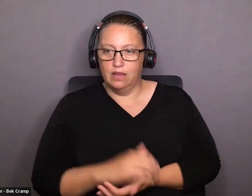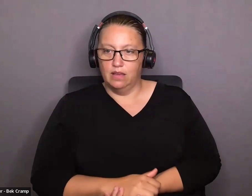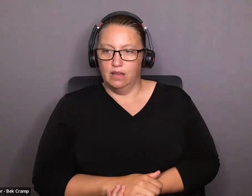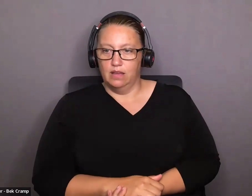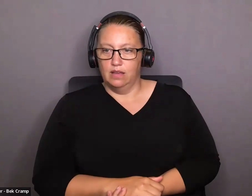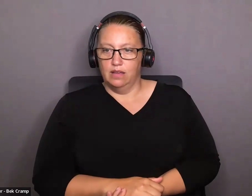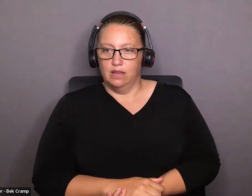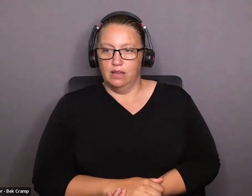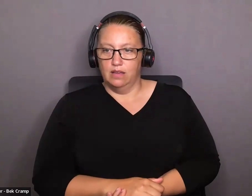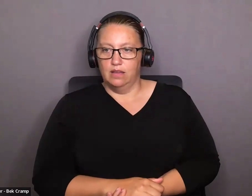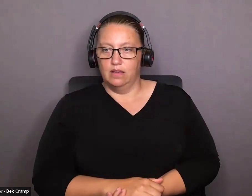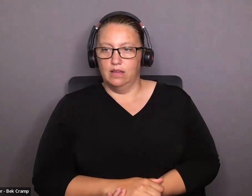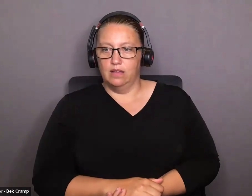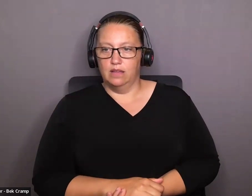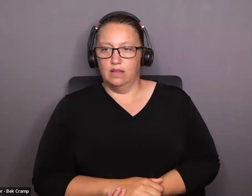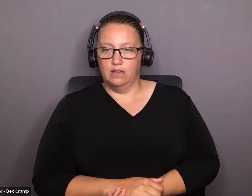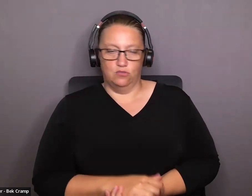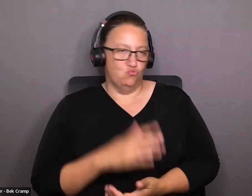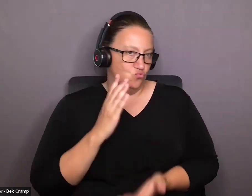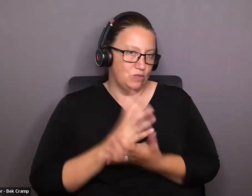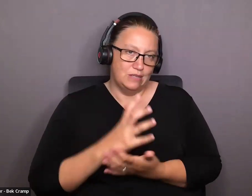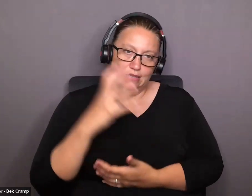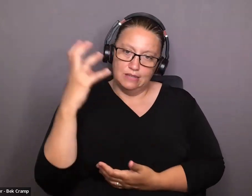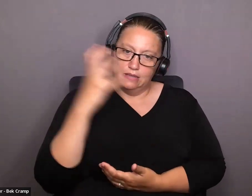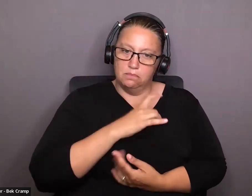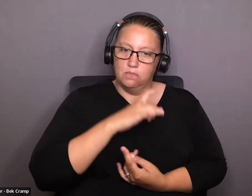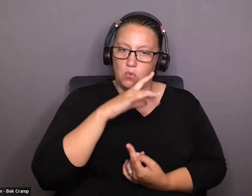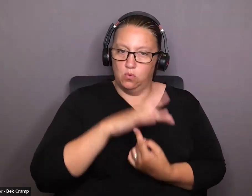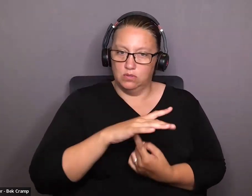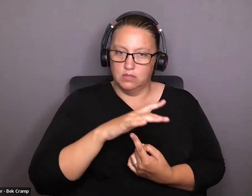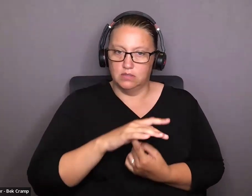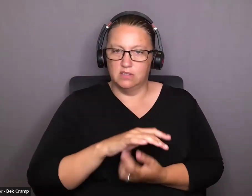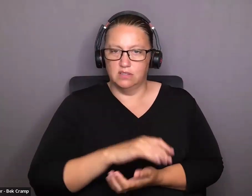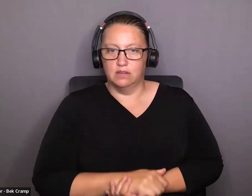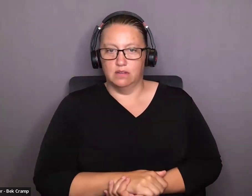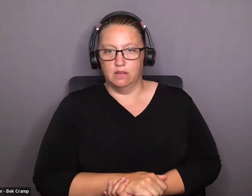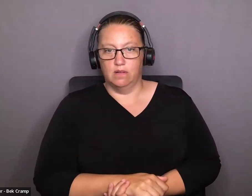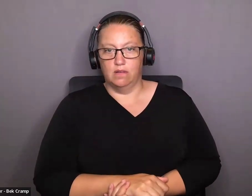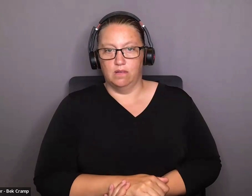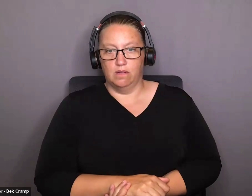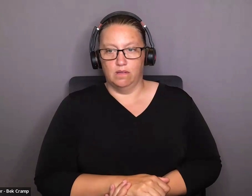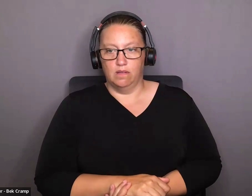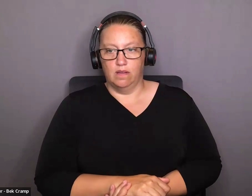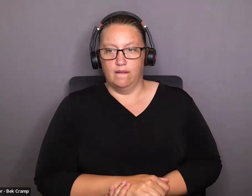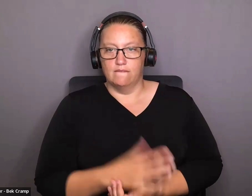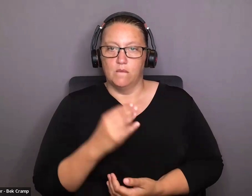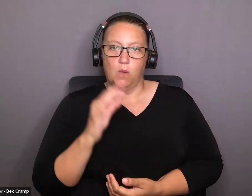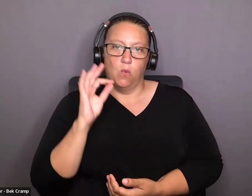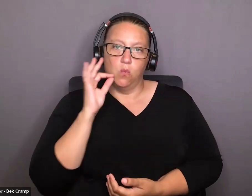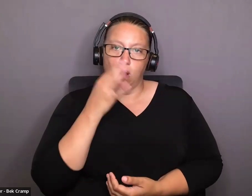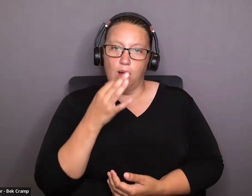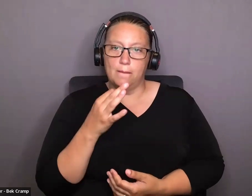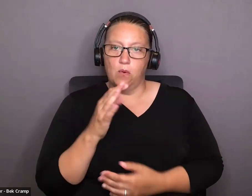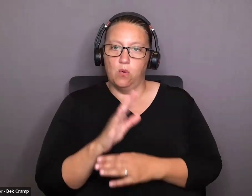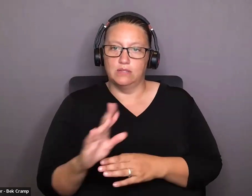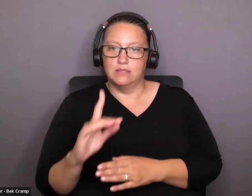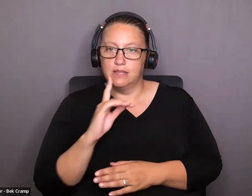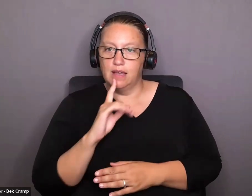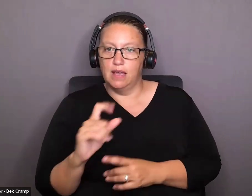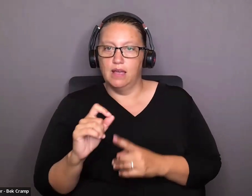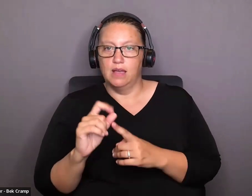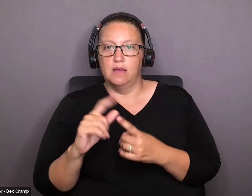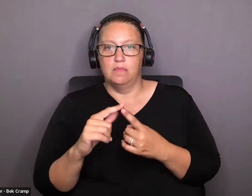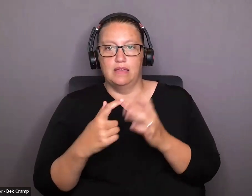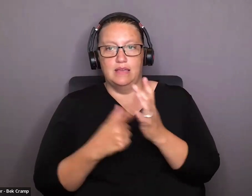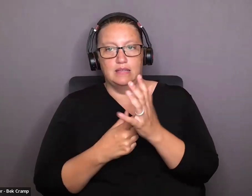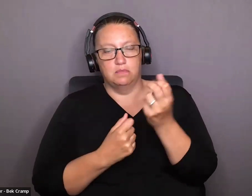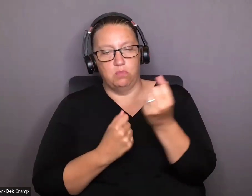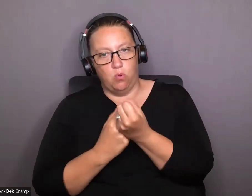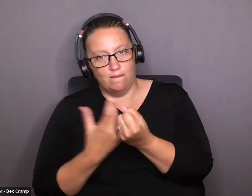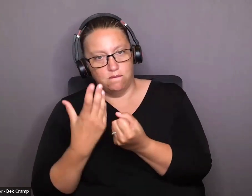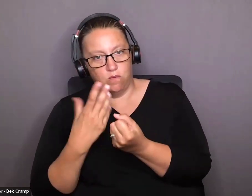earlier. It's something that is really important. From the whiteboard, peer support for families,